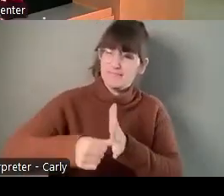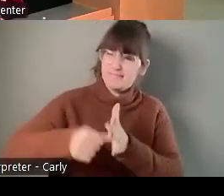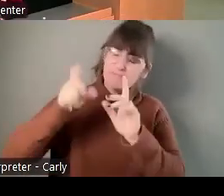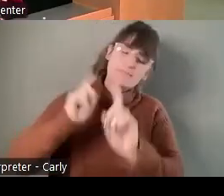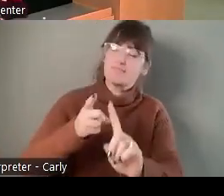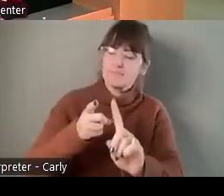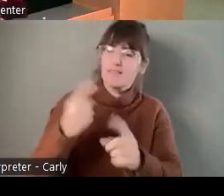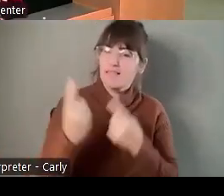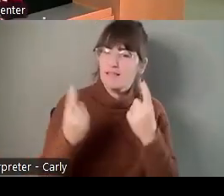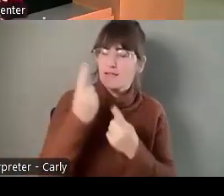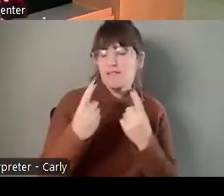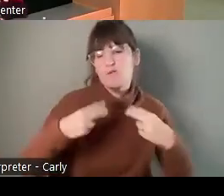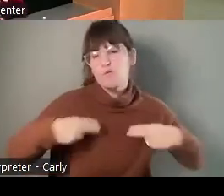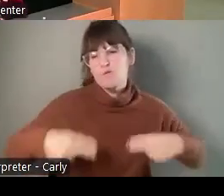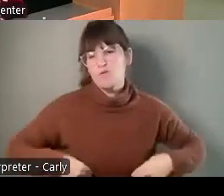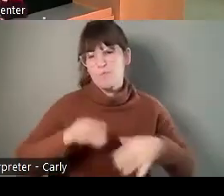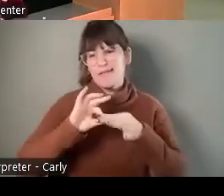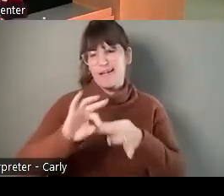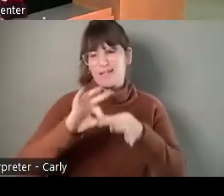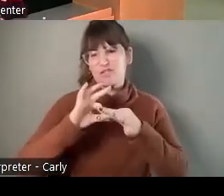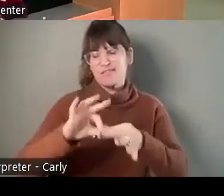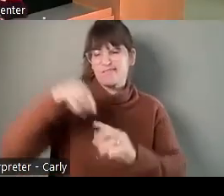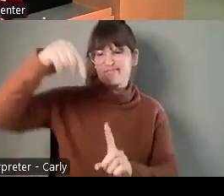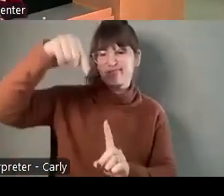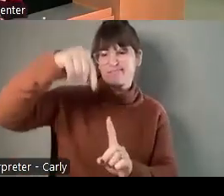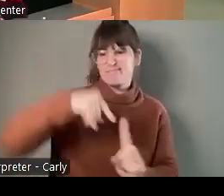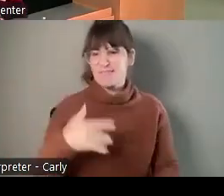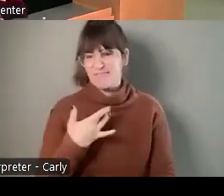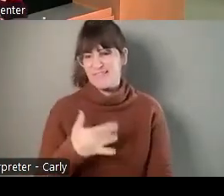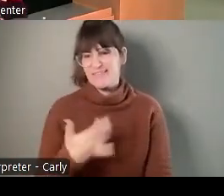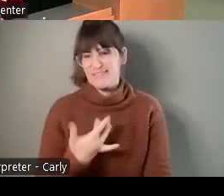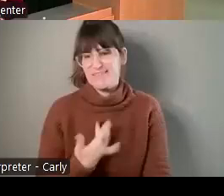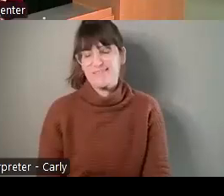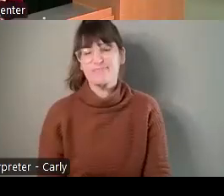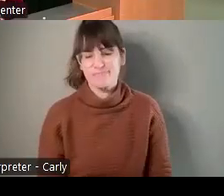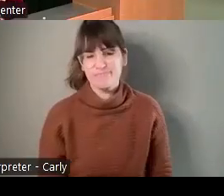and think about is the human connection and the feelings. I I'm very proud proud of a lot of the